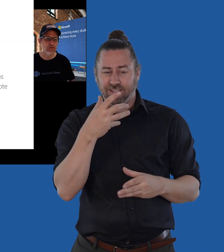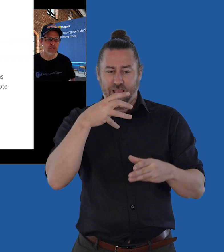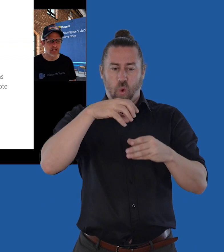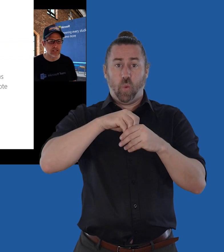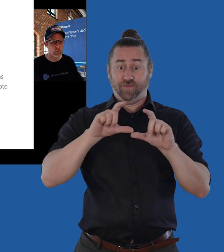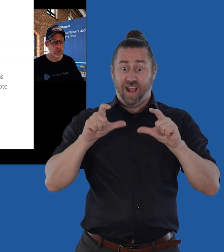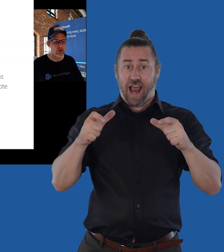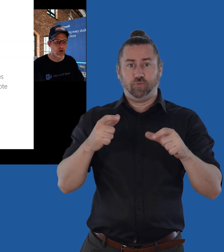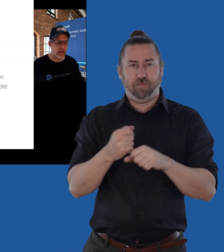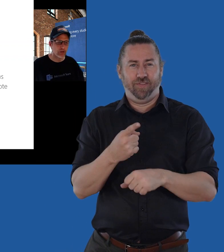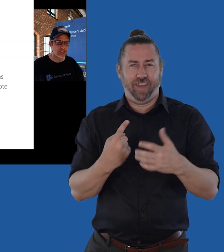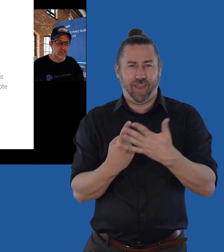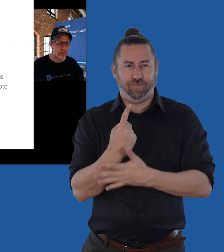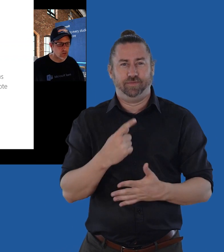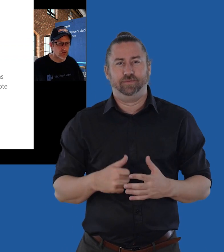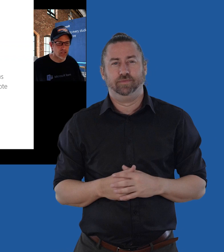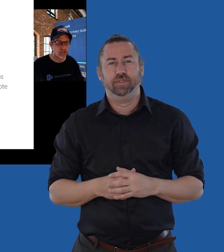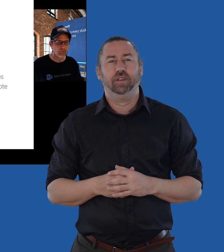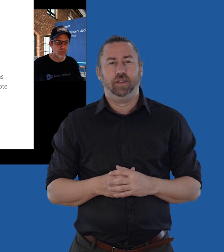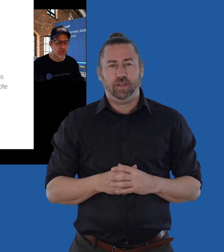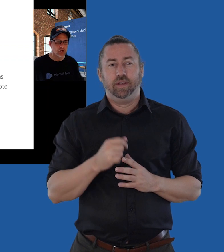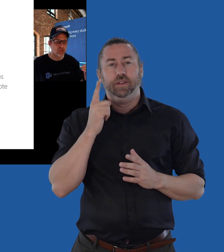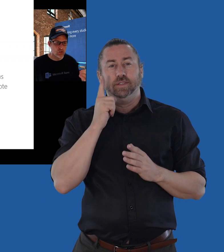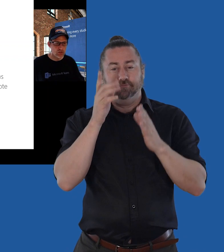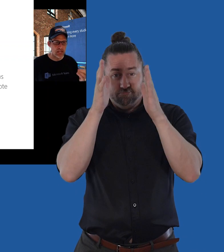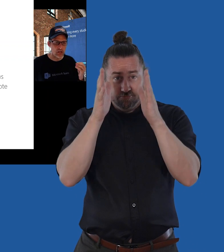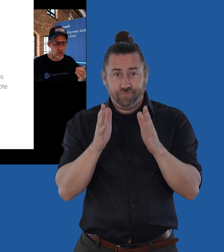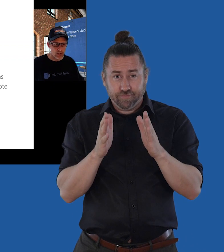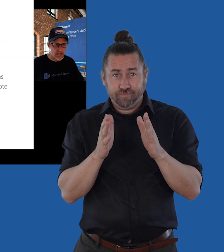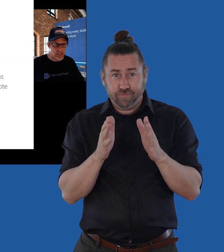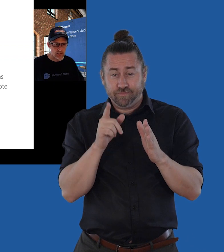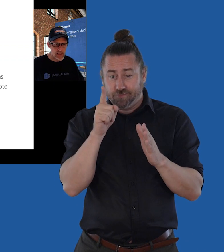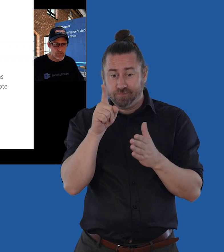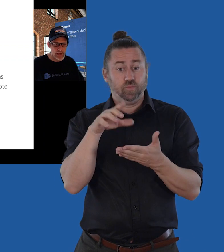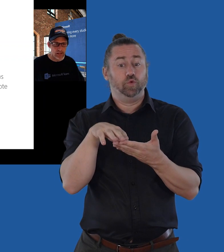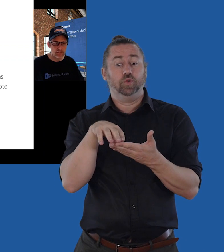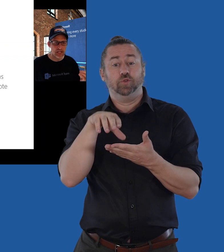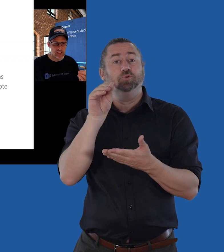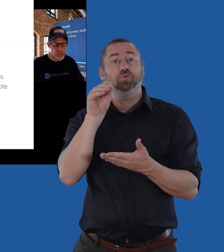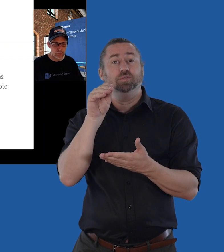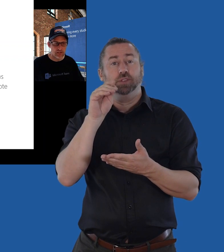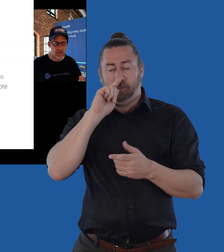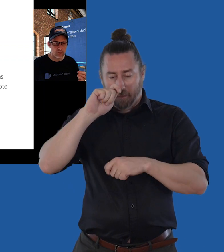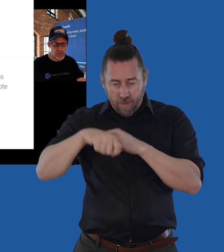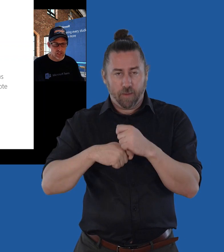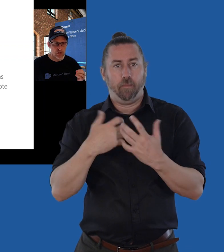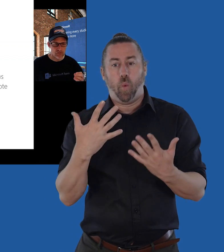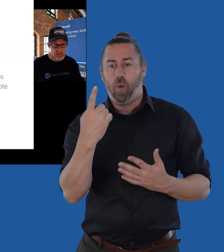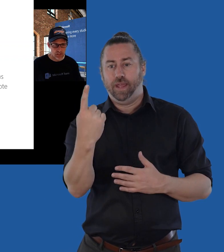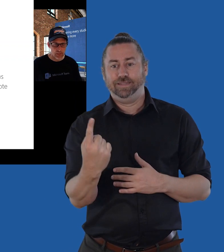Now, the first thing that we'll talk about is this pillar, over here, students increase independence, and experience a reduction of stigma.